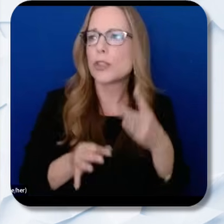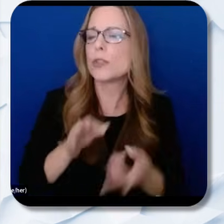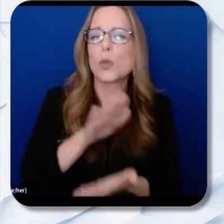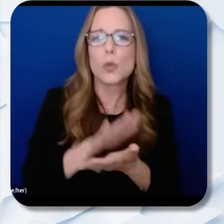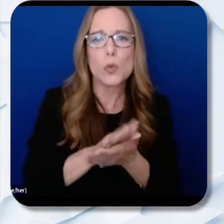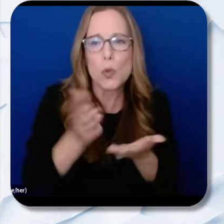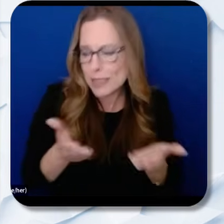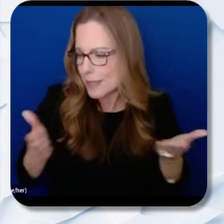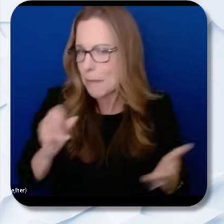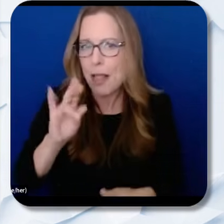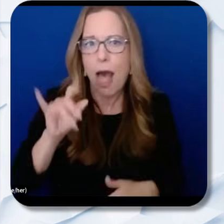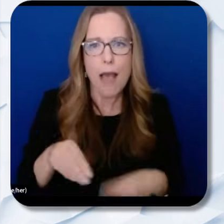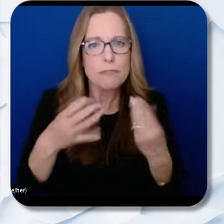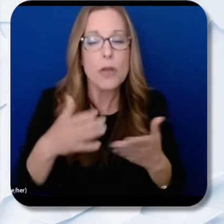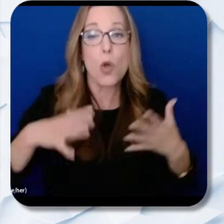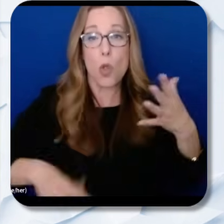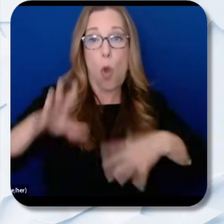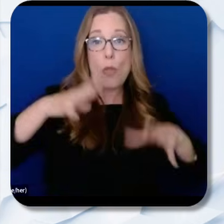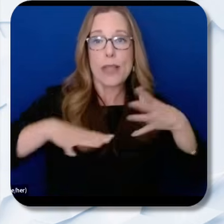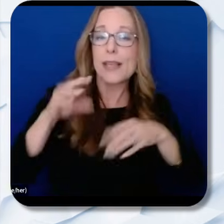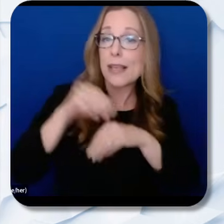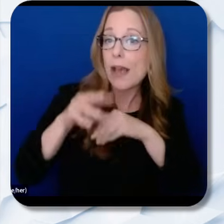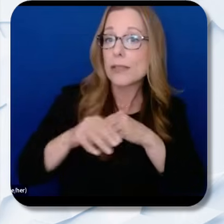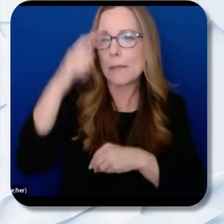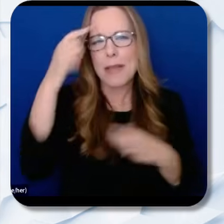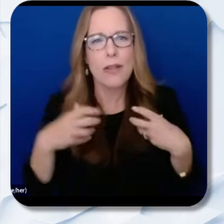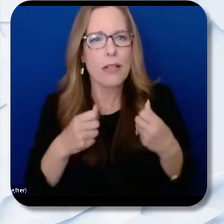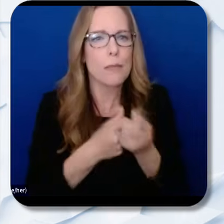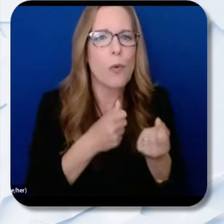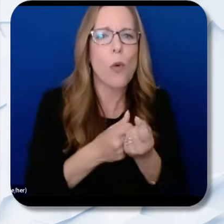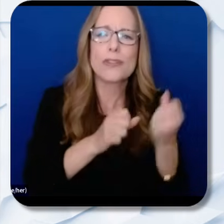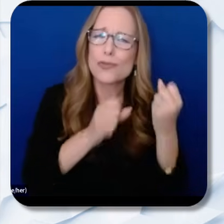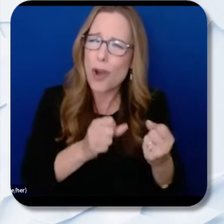Most importantly, it means restoring something that we cannot measure on a spreadsheet.